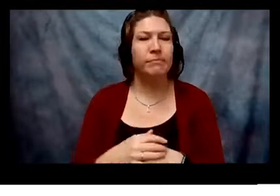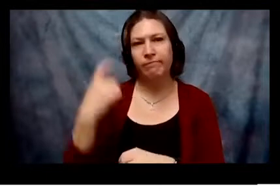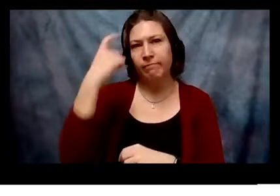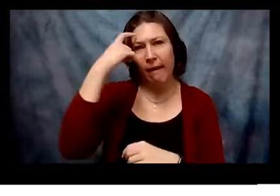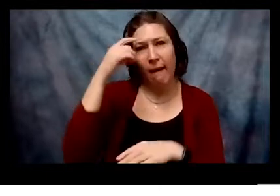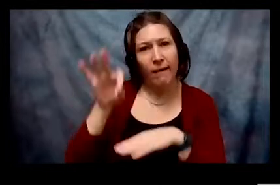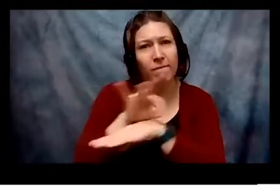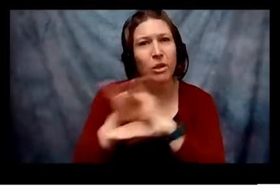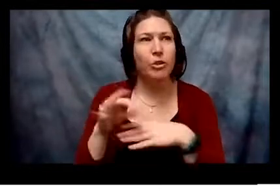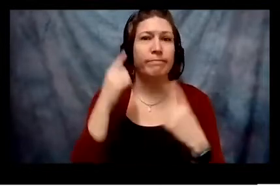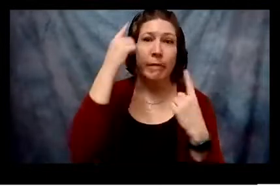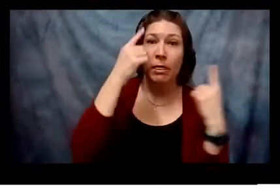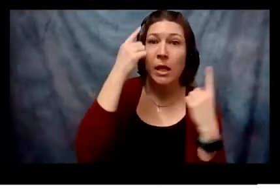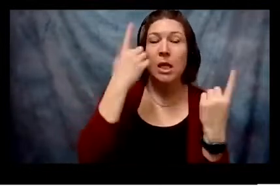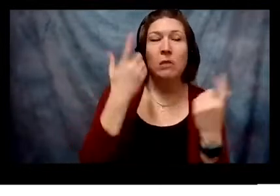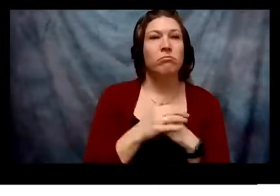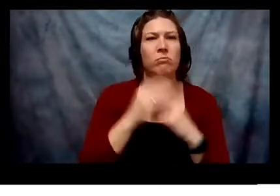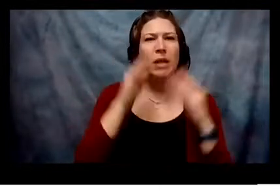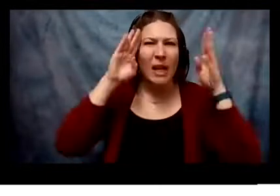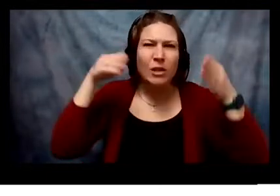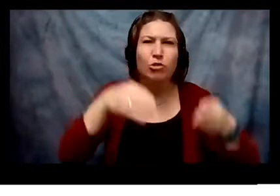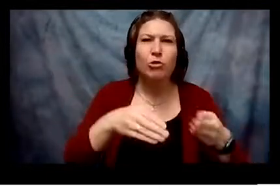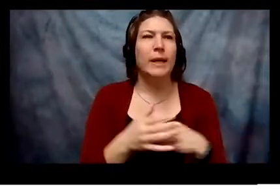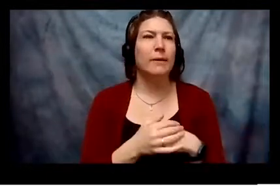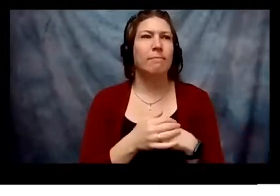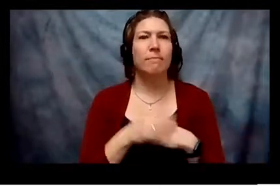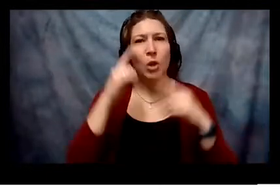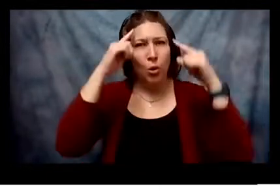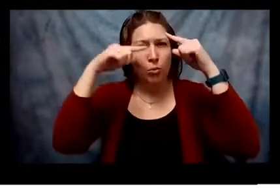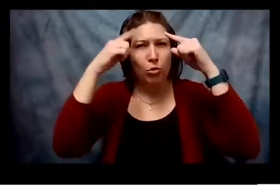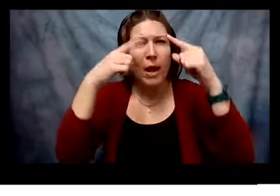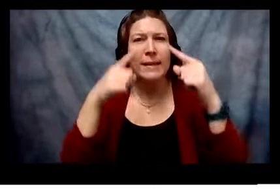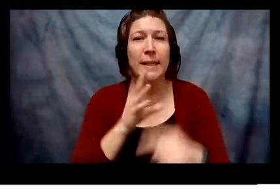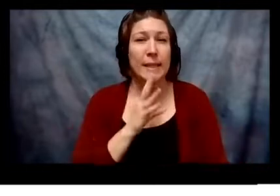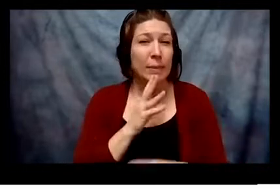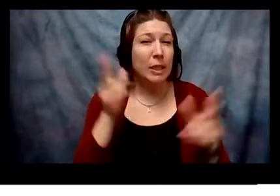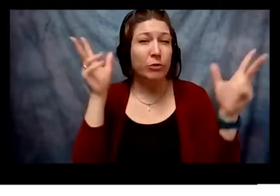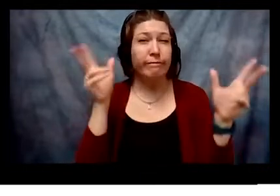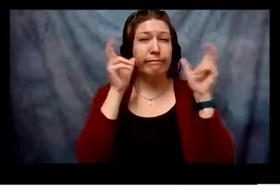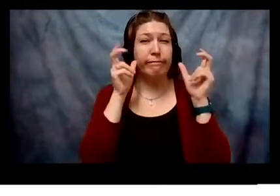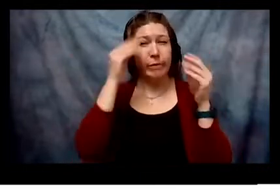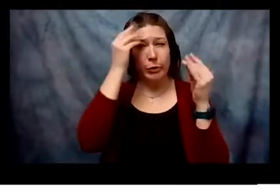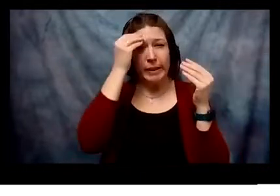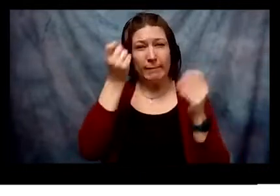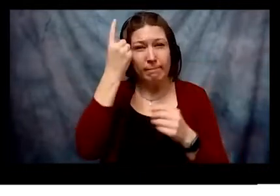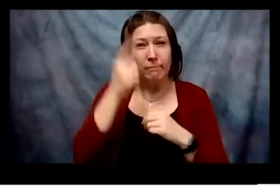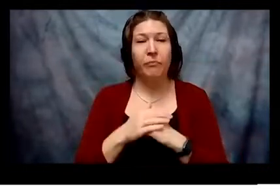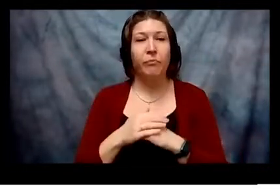thinking, concentrating, processing speech, Sensory function,